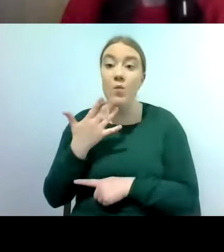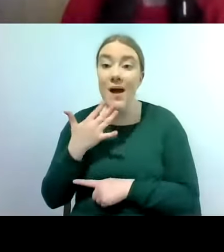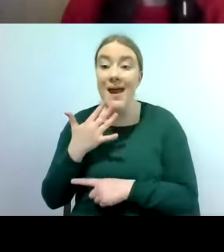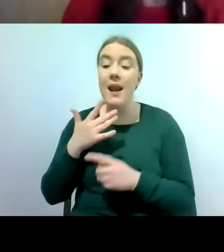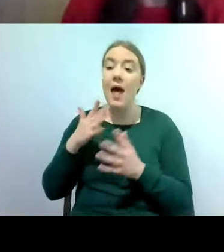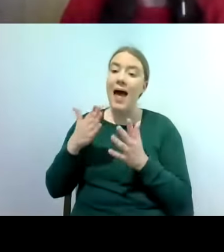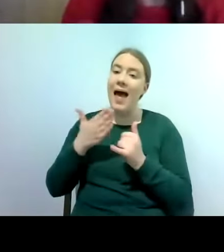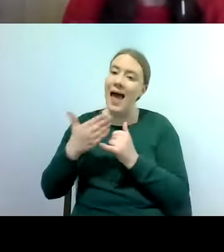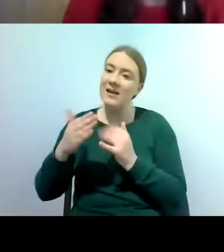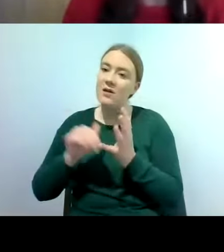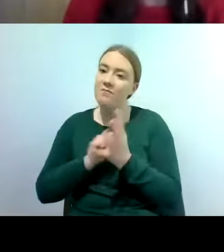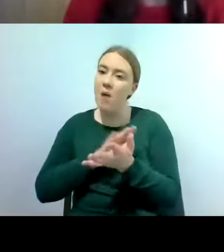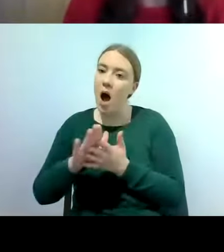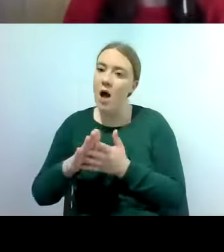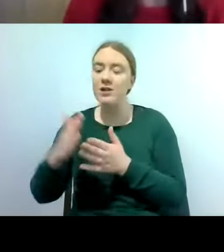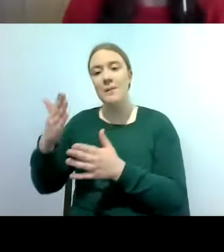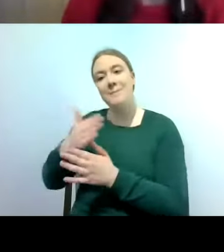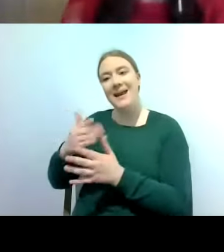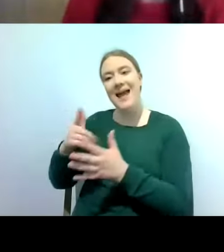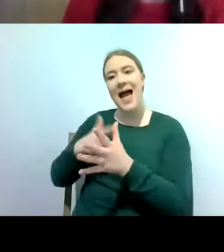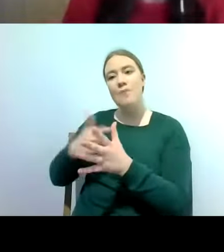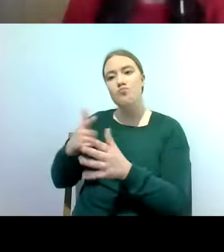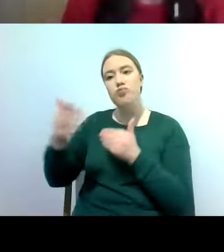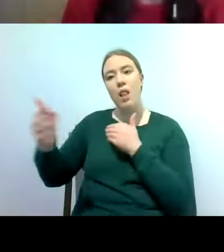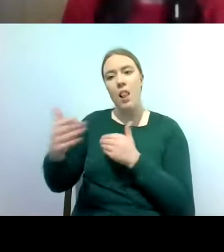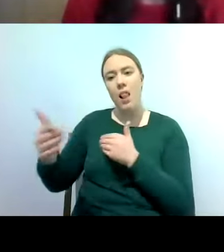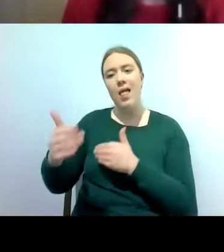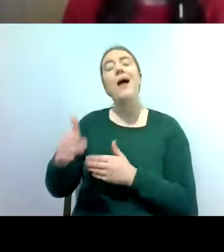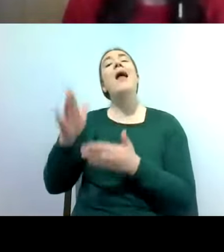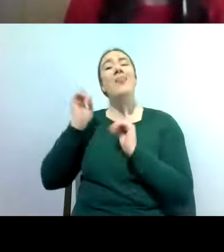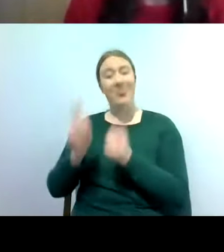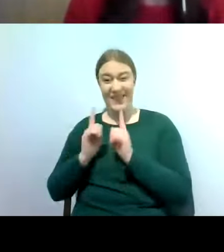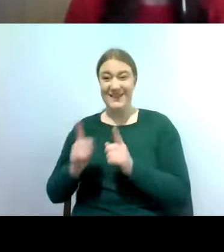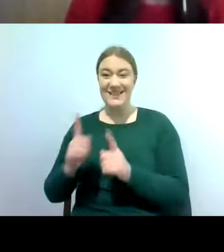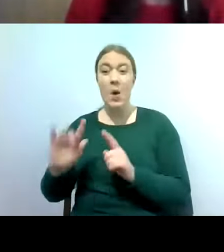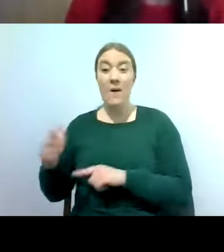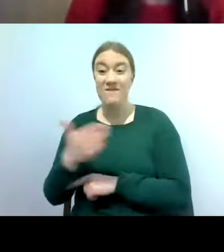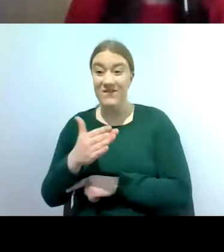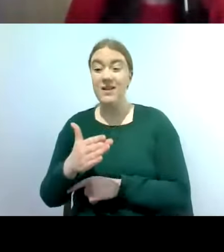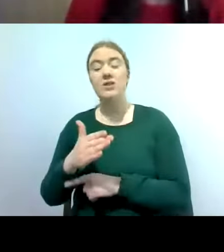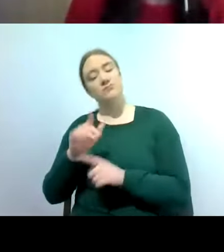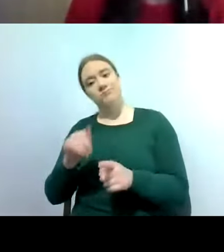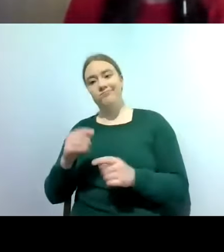which we know from other studies is when fish tend to carry out an upstream migration to